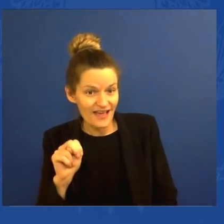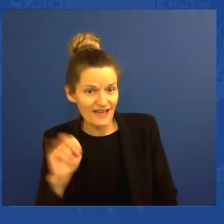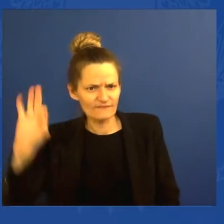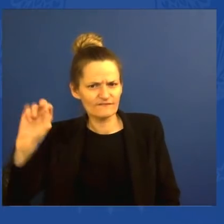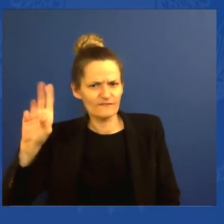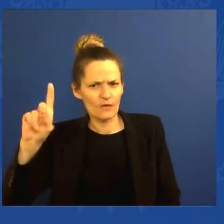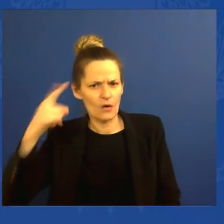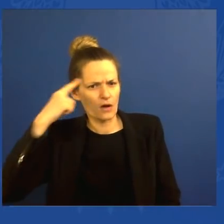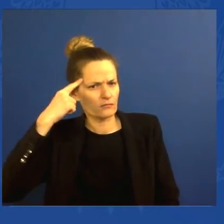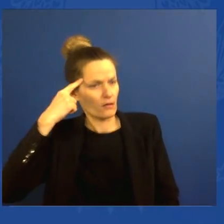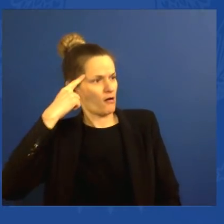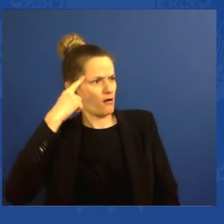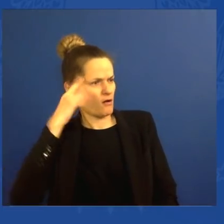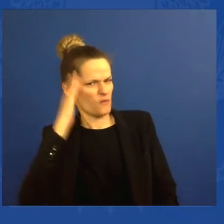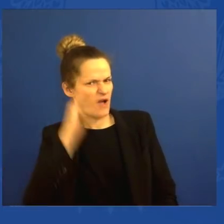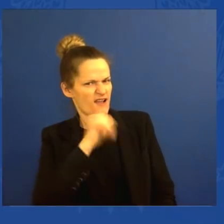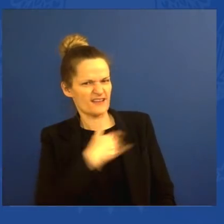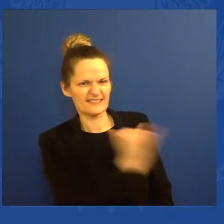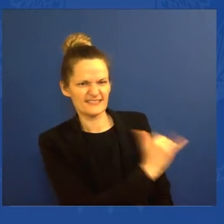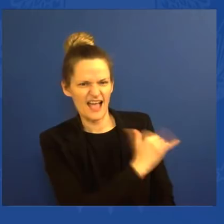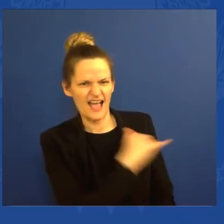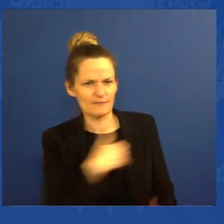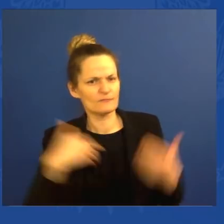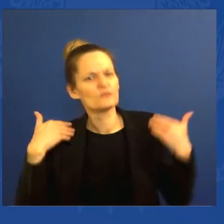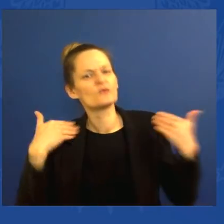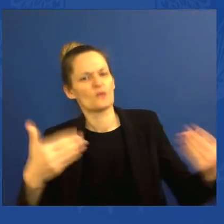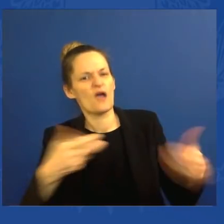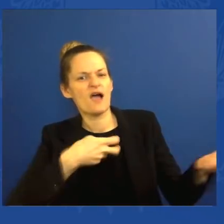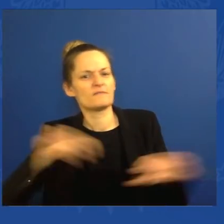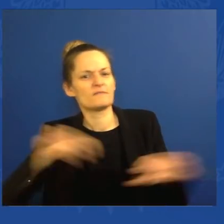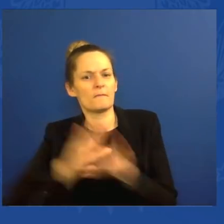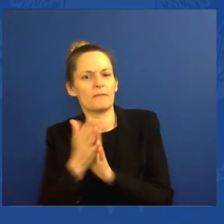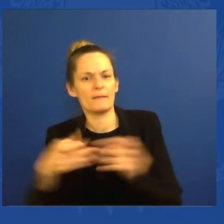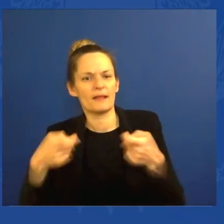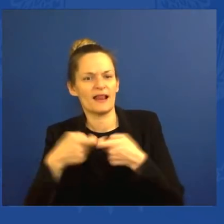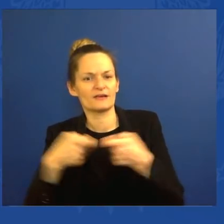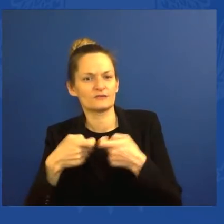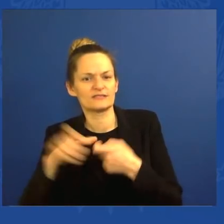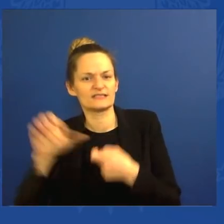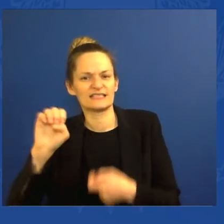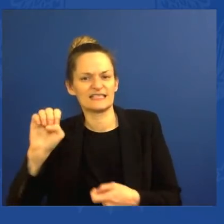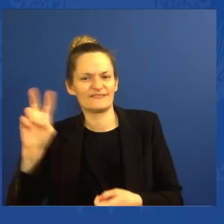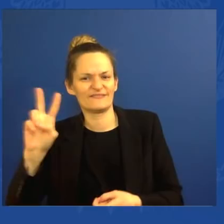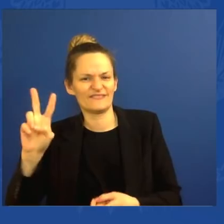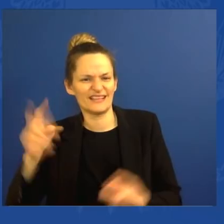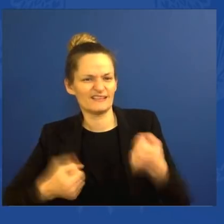And it also creates, really, a hell of a lot of jobs too -- good-paying jobs --